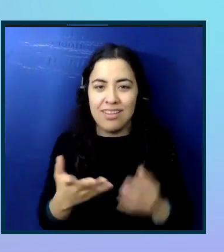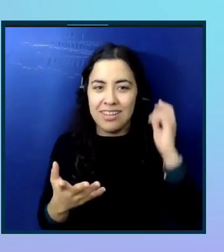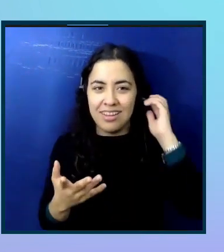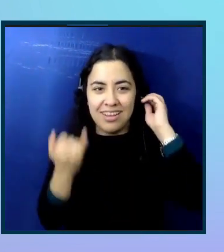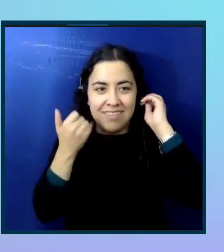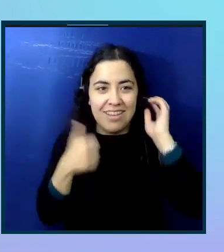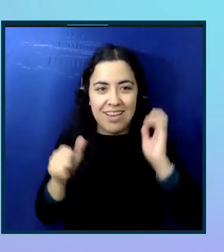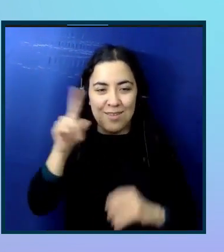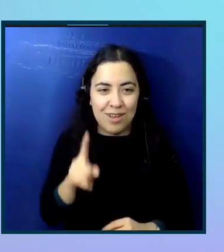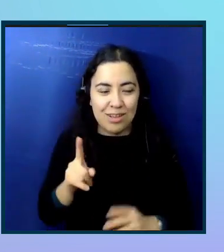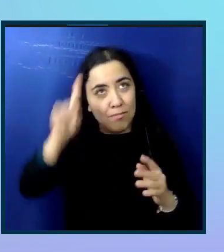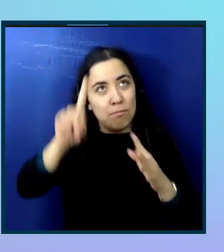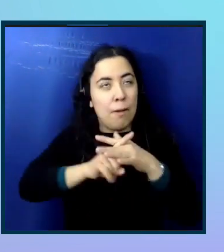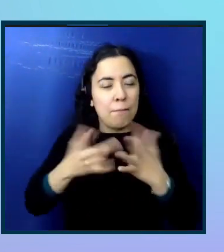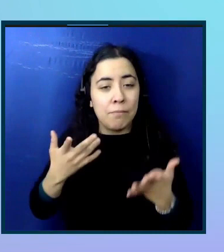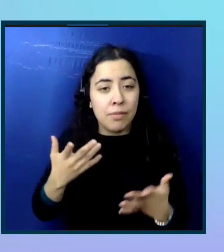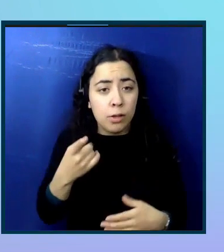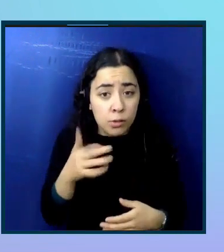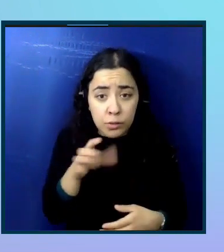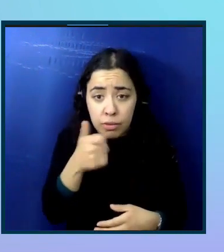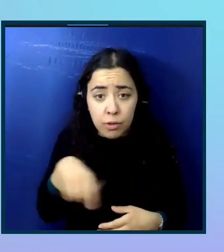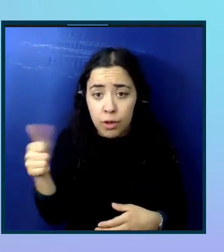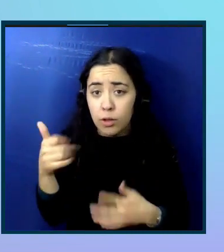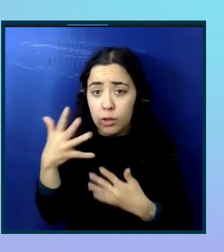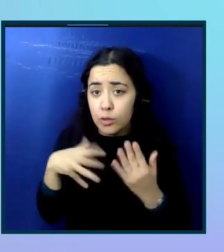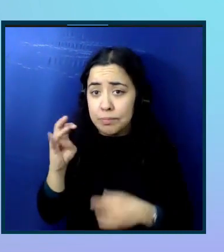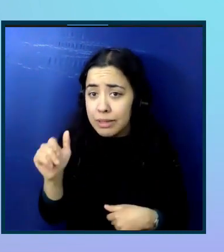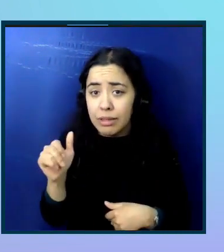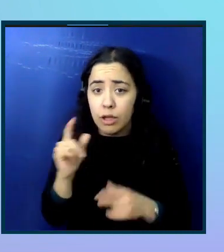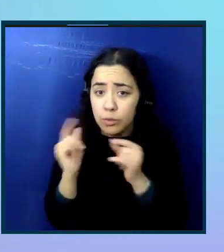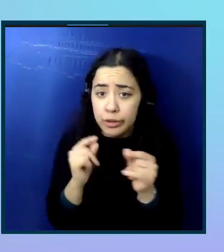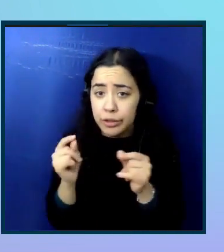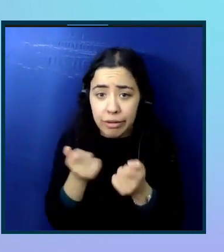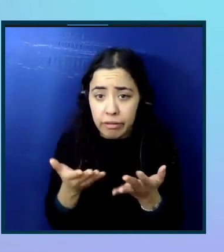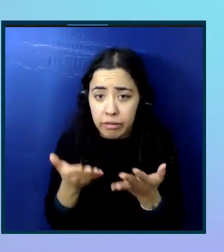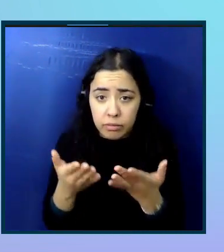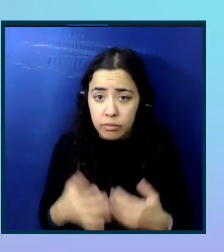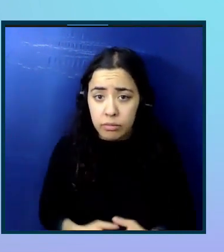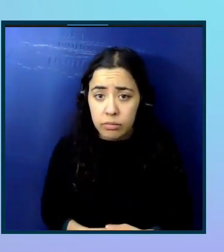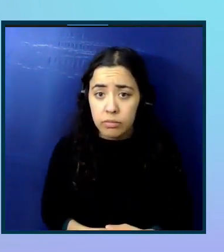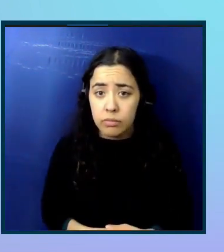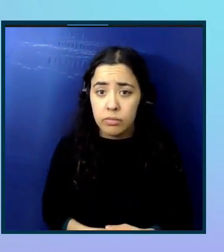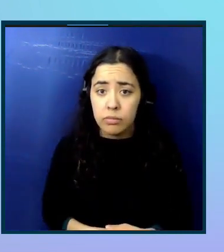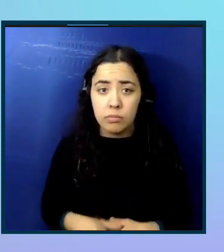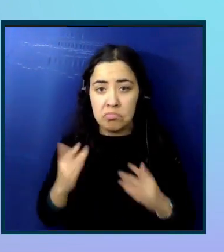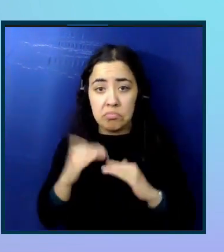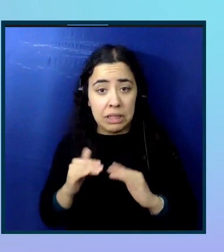Do you do any other social media platforms like Twitter, that we can also follow you on? Or is really just email that's the best way to-